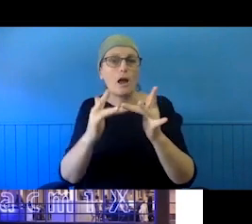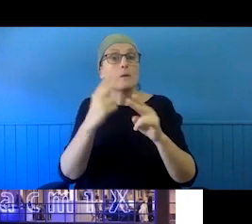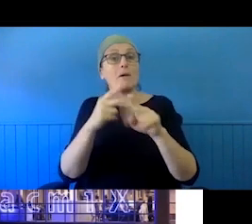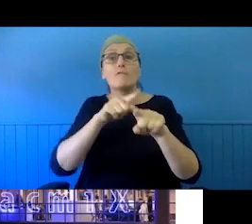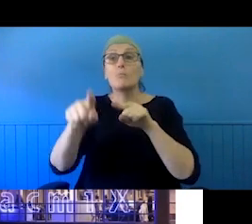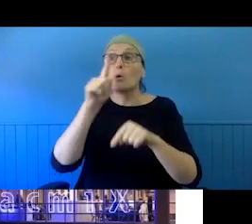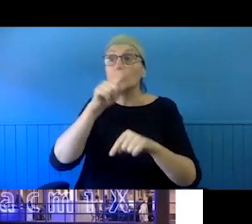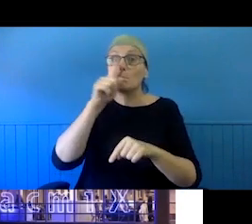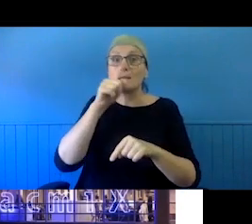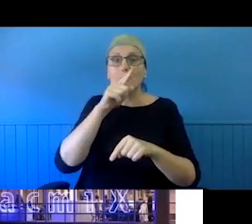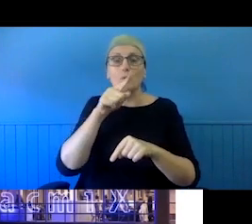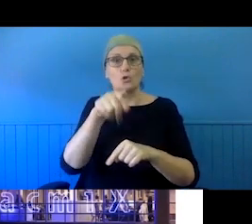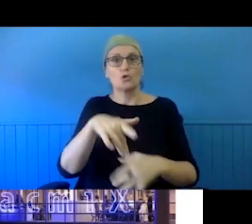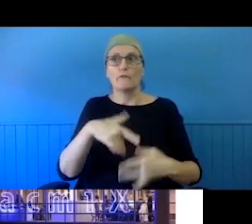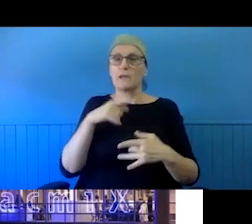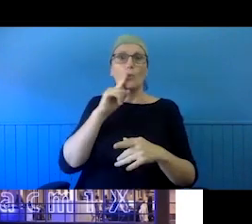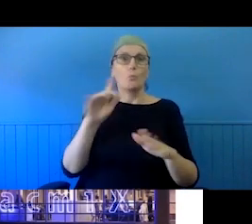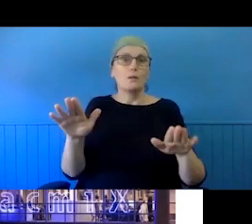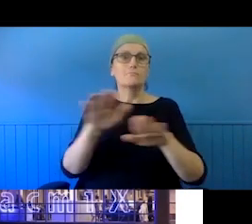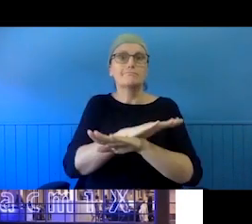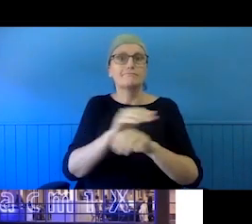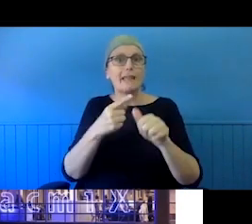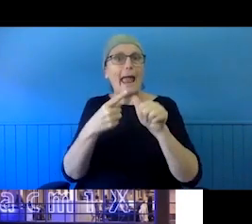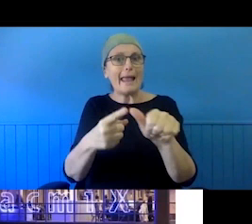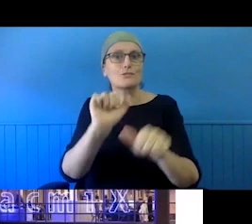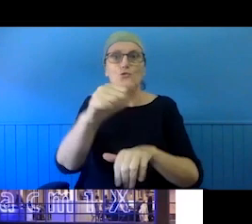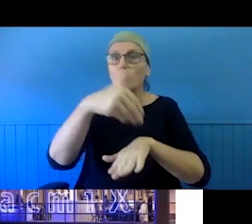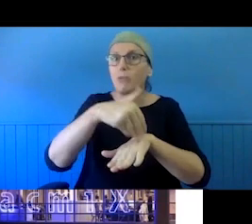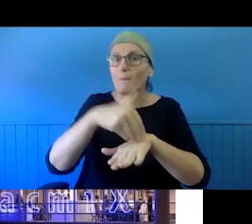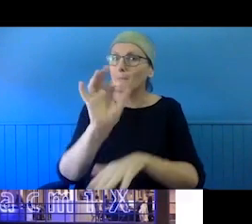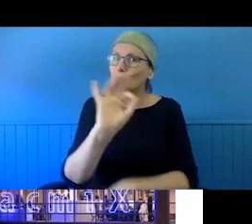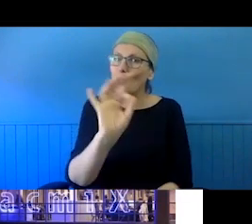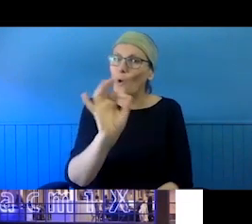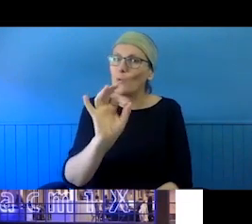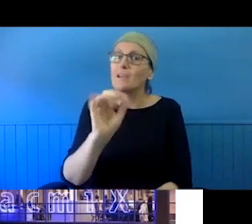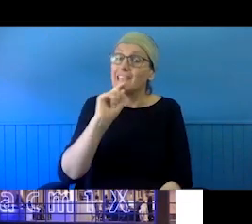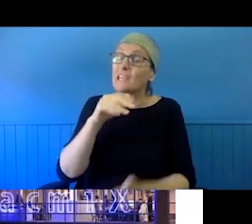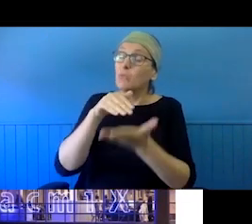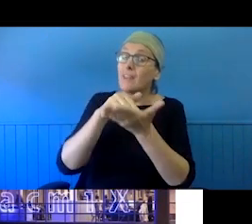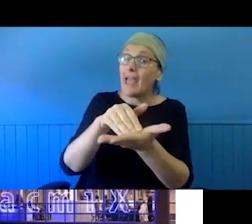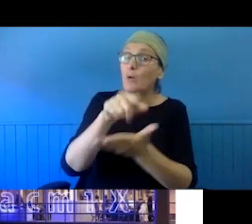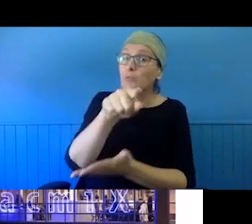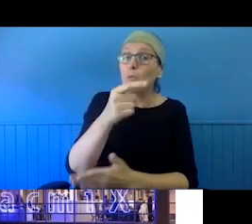the money that you make within a wider funding mix. Some people are fortunate enough to make this stuff their day job. For others, it's part